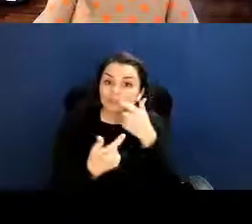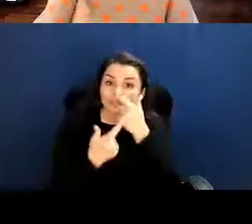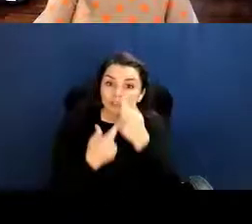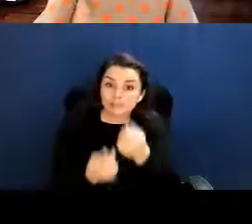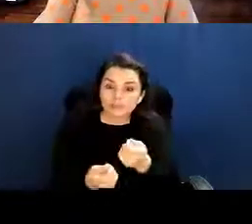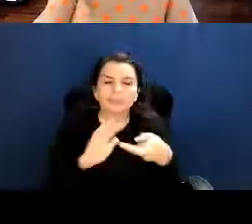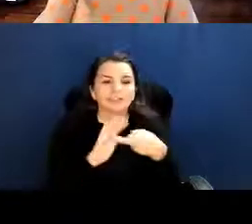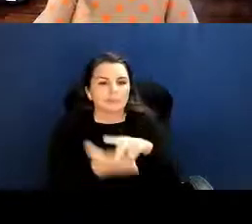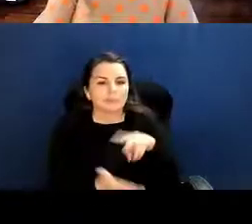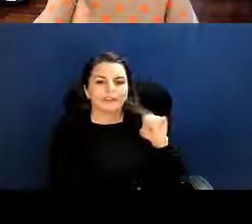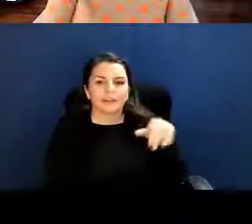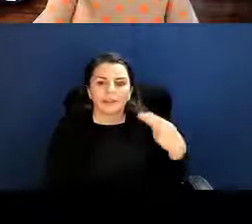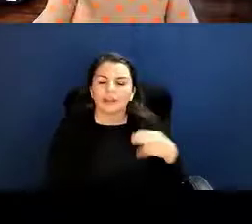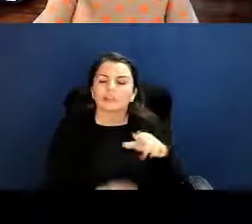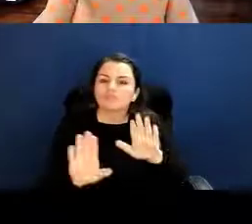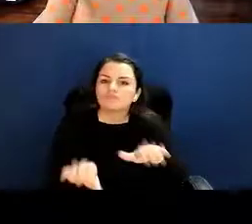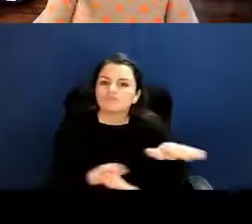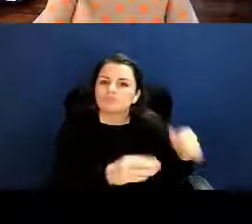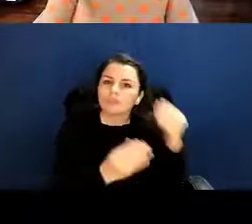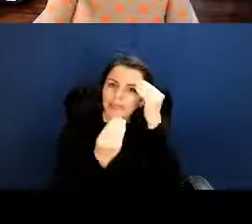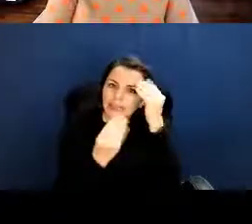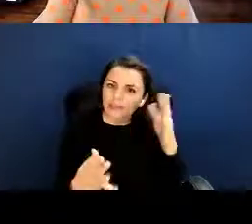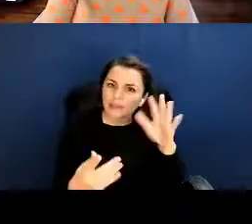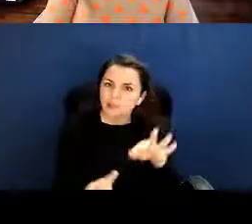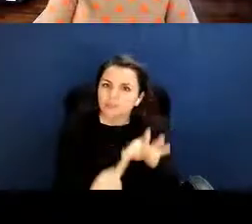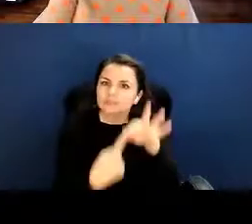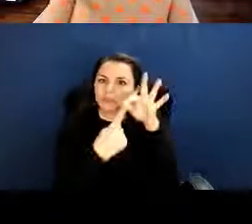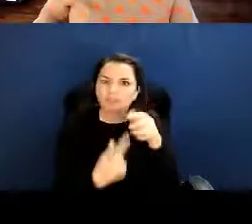can tell you specific kinds of research that they're interested in.